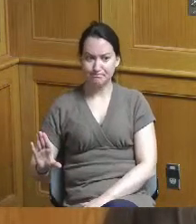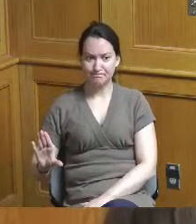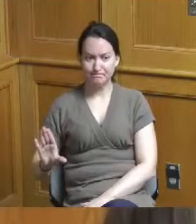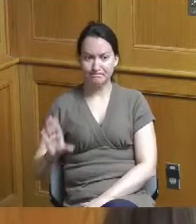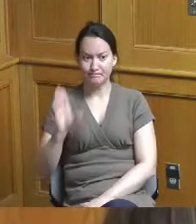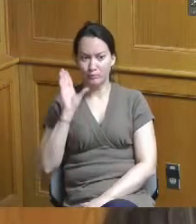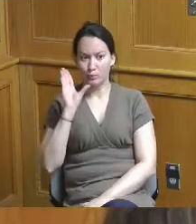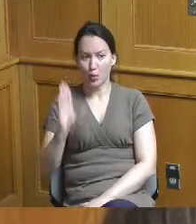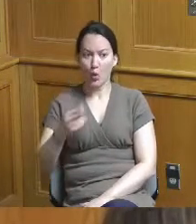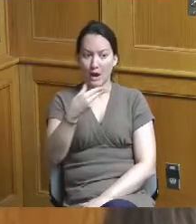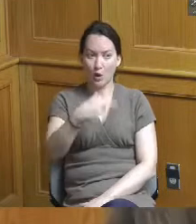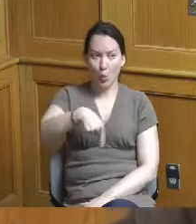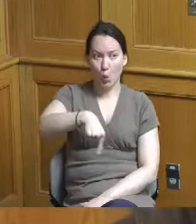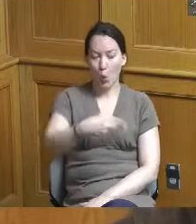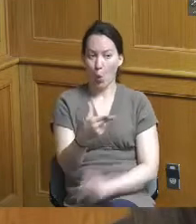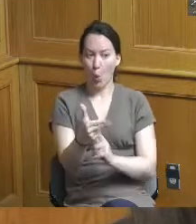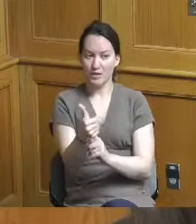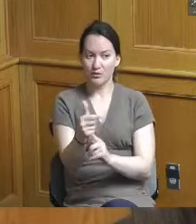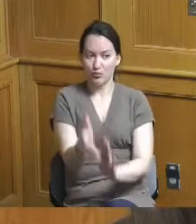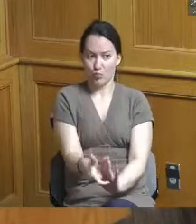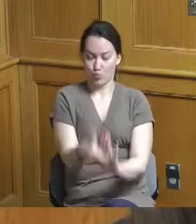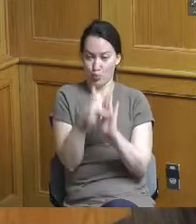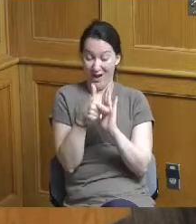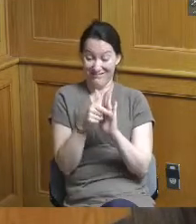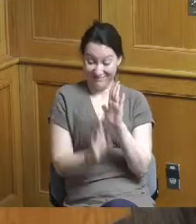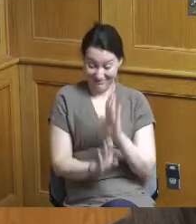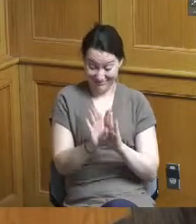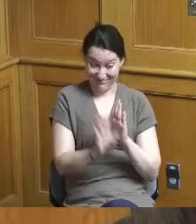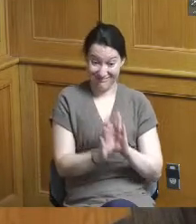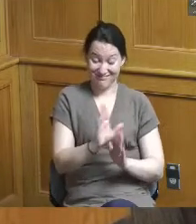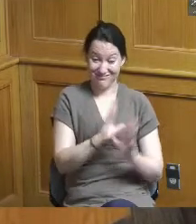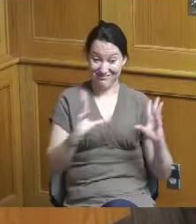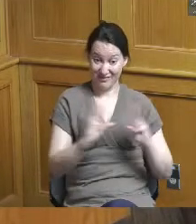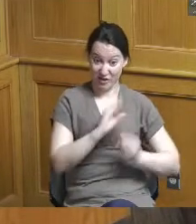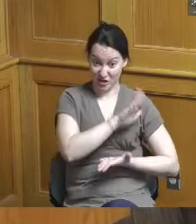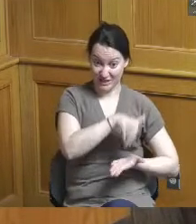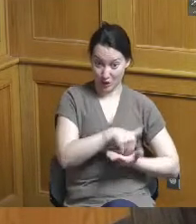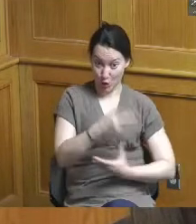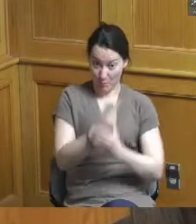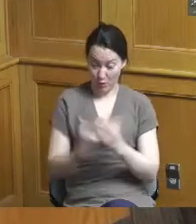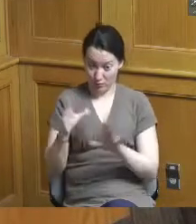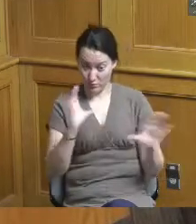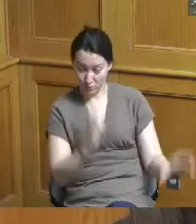the headquarter Hotel they have to develop the convention center in the process it just sort